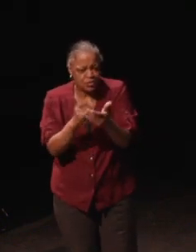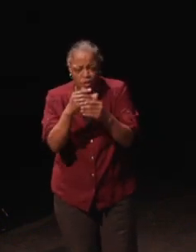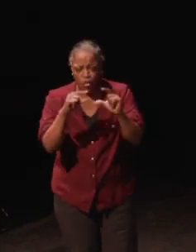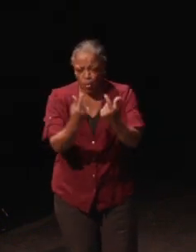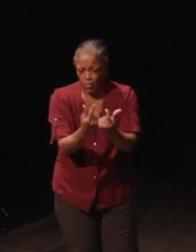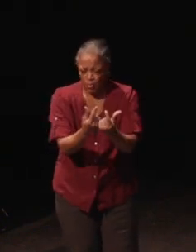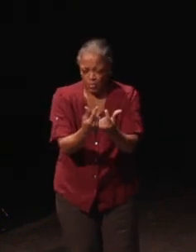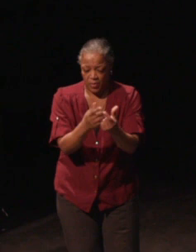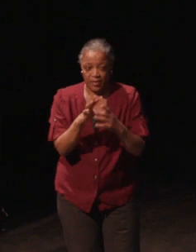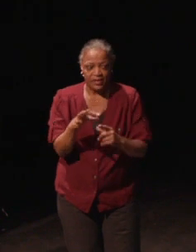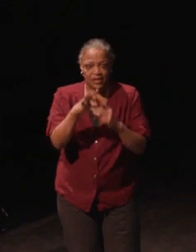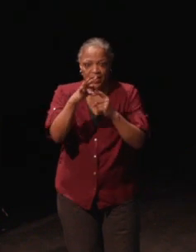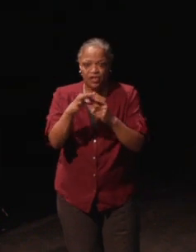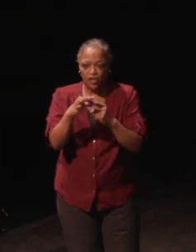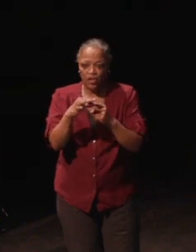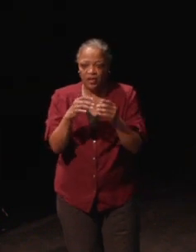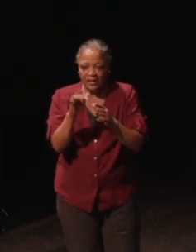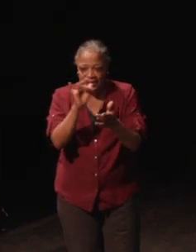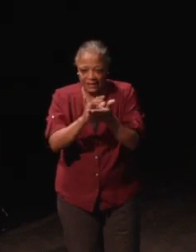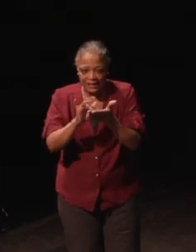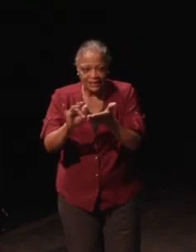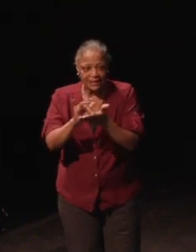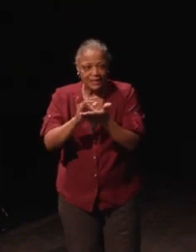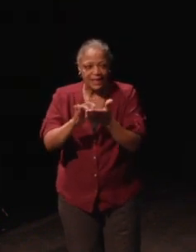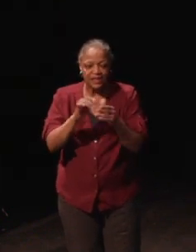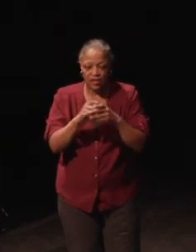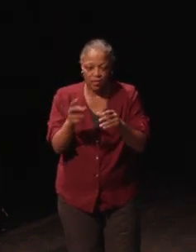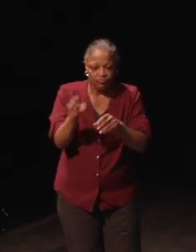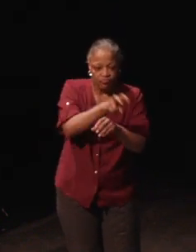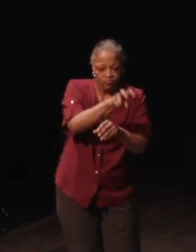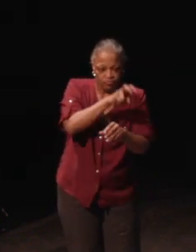and then there's special gestures or keys we can jump from one group to the next